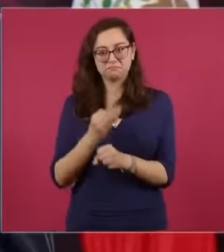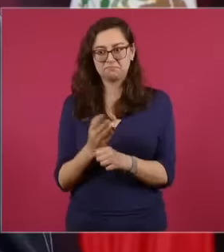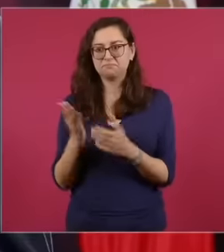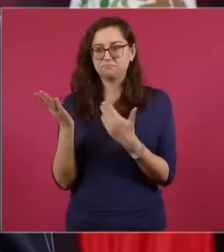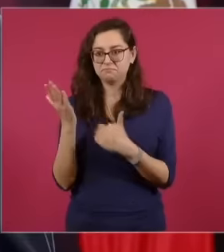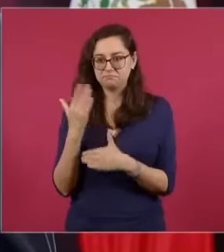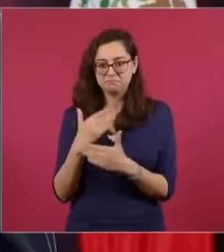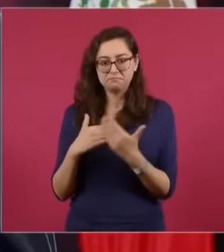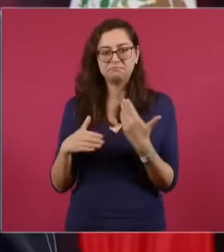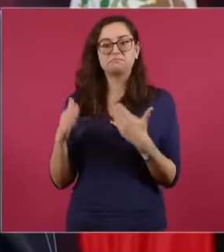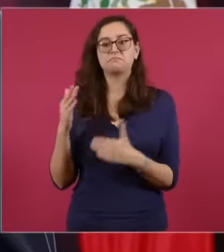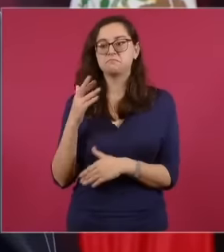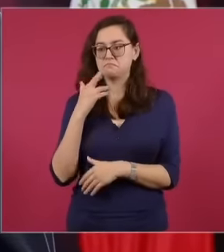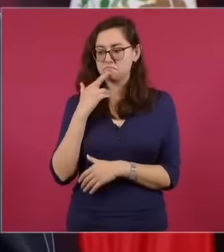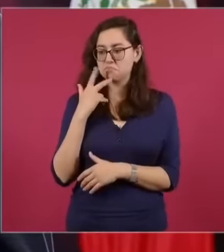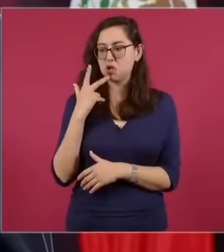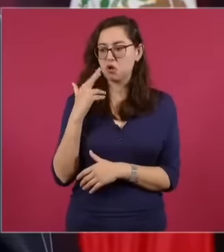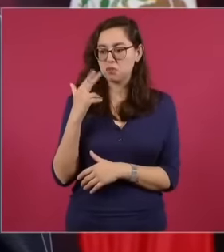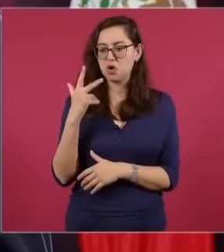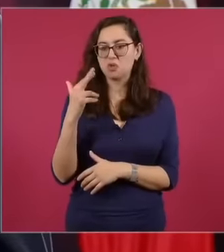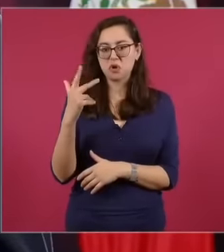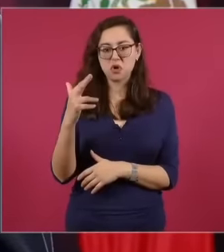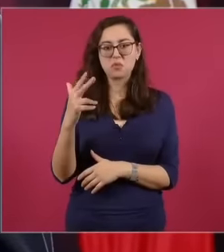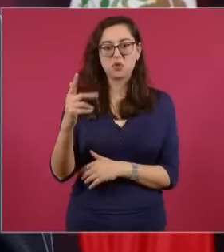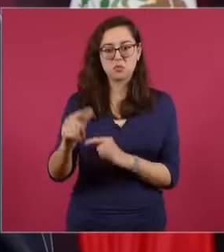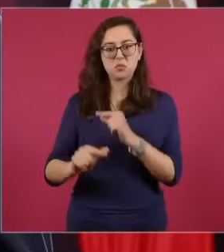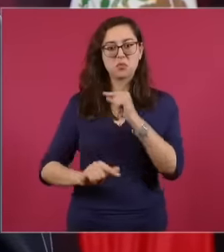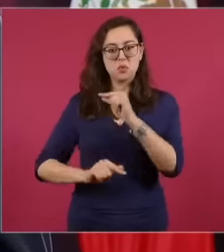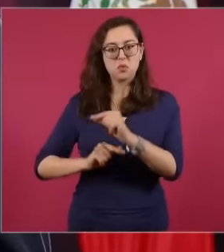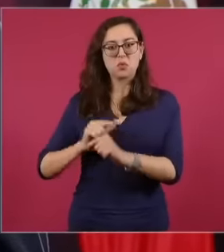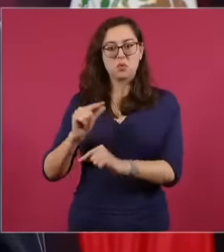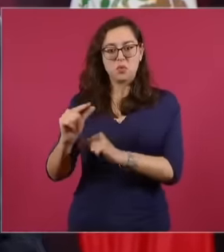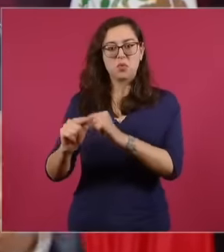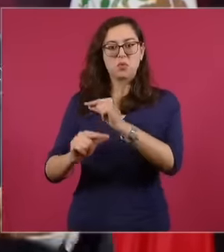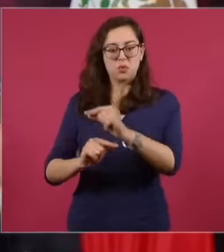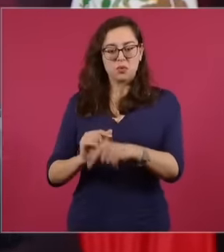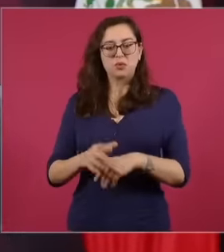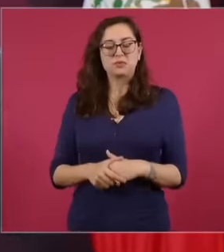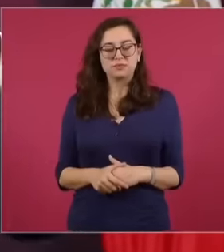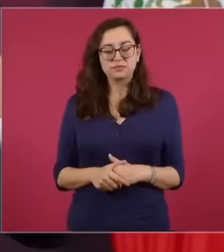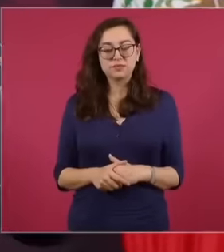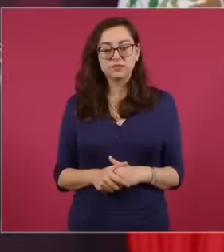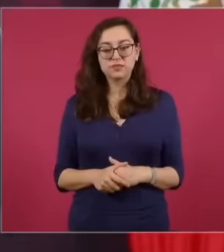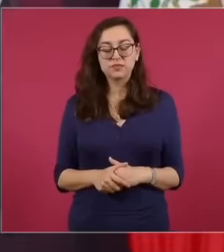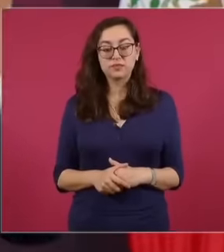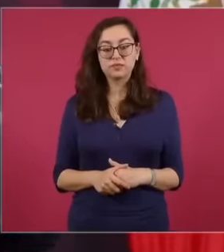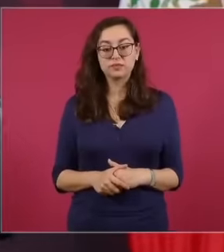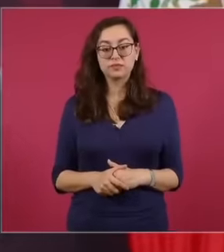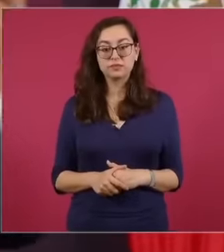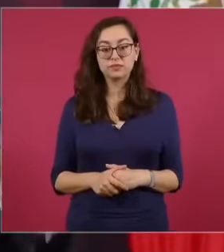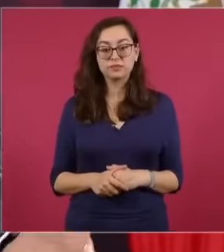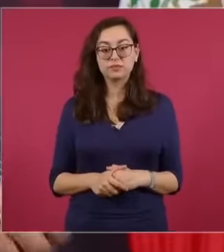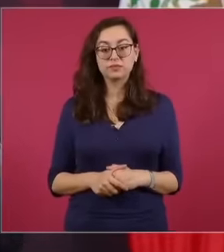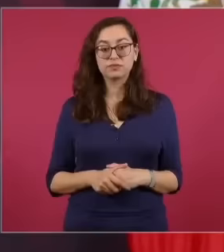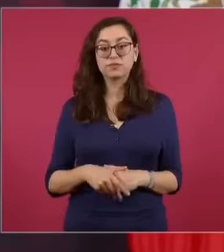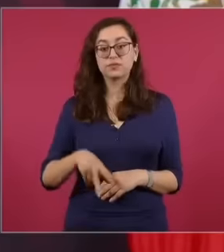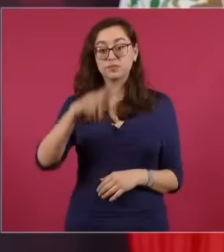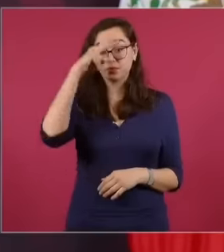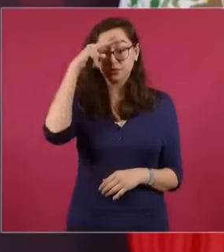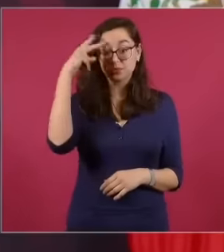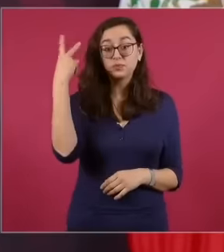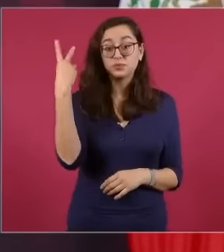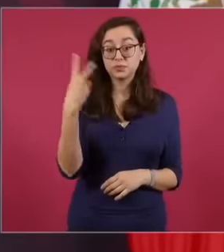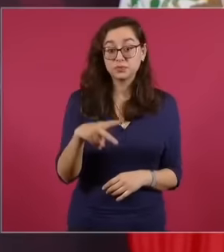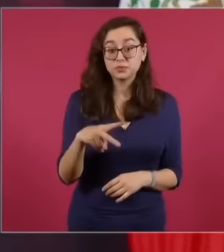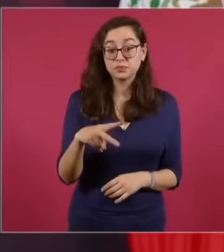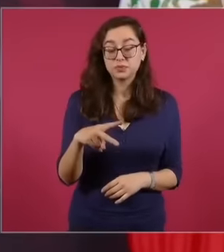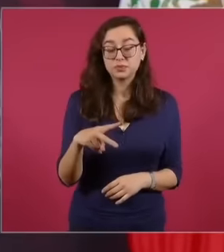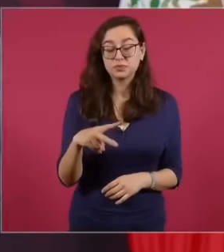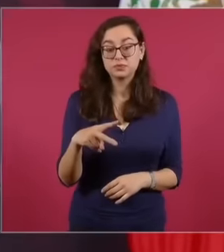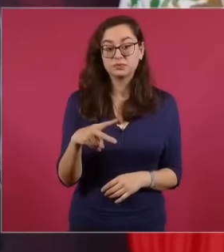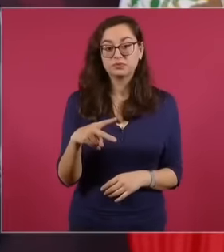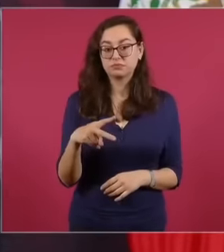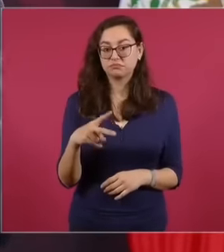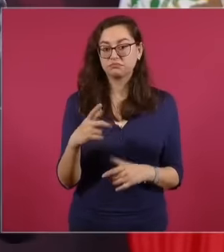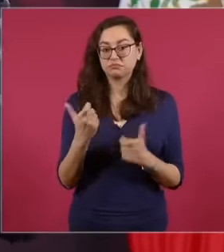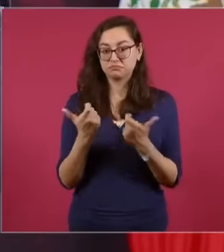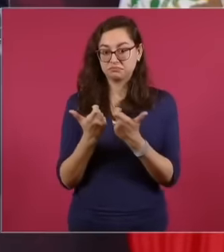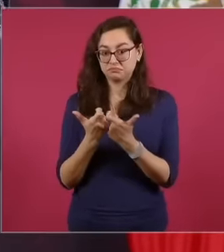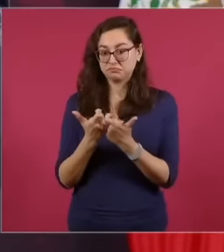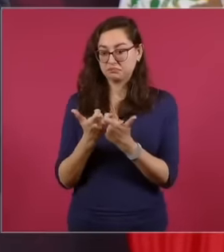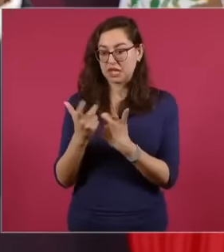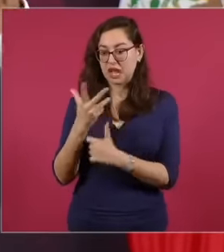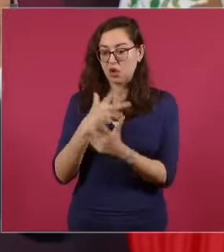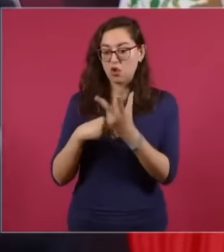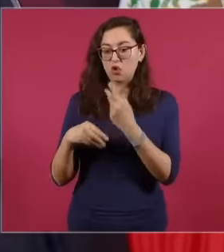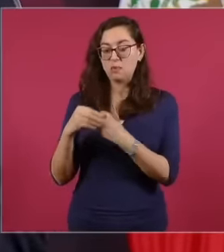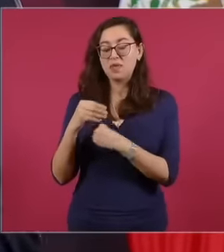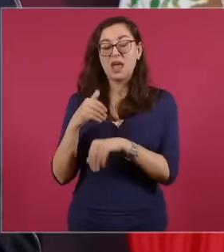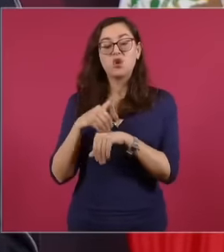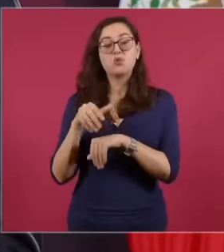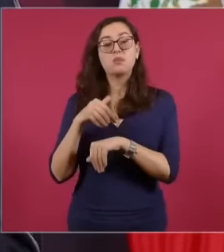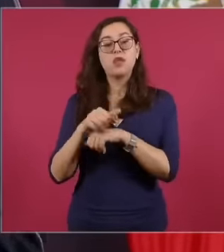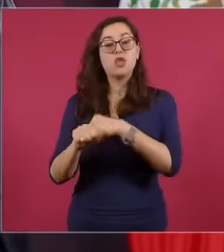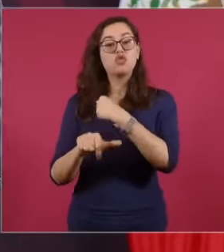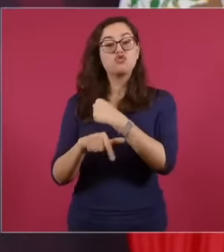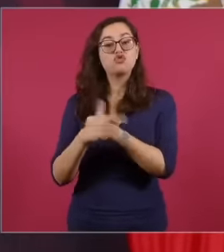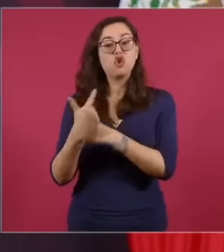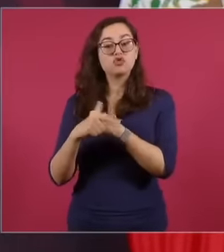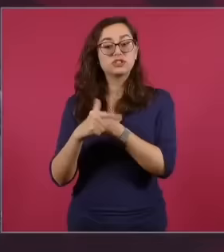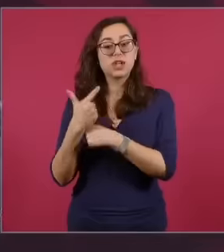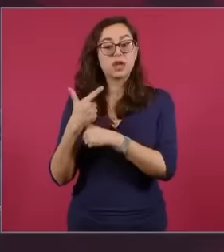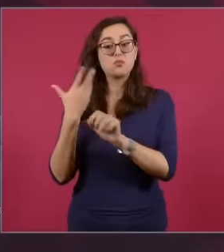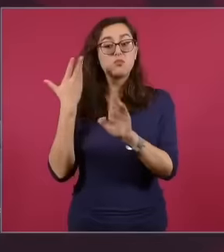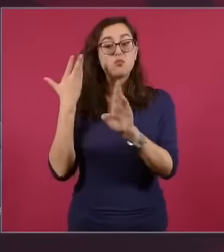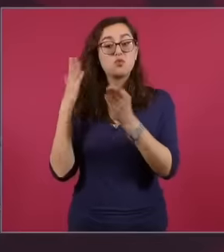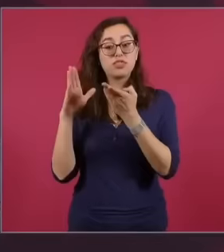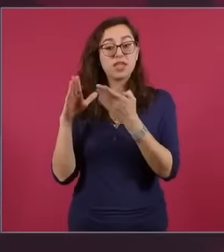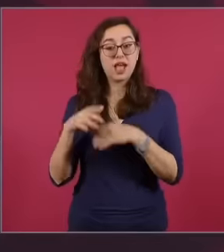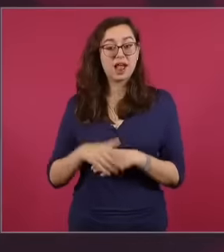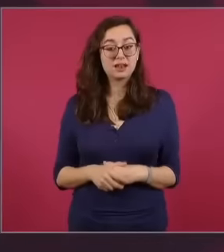Renaissance Mexico is the 12th economy in the world when we arrive that is another fact that